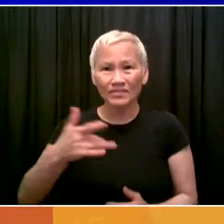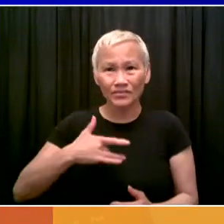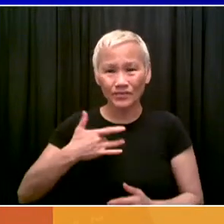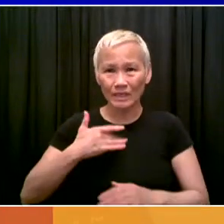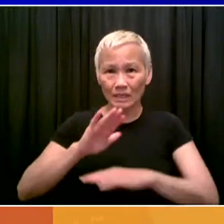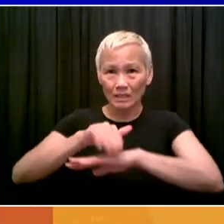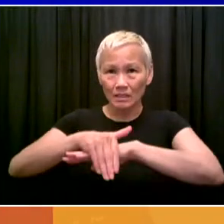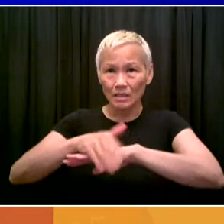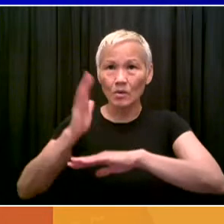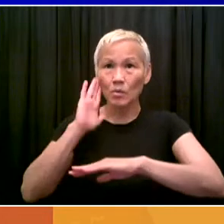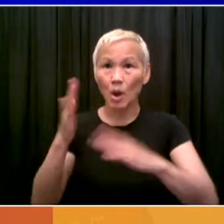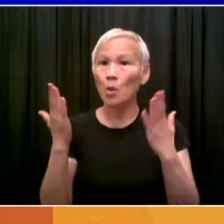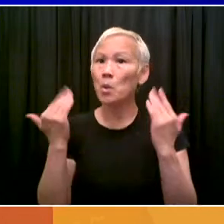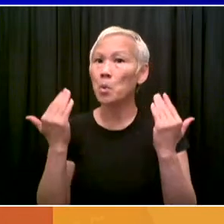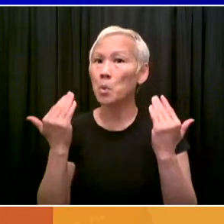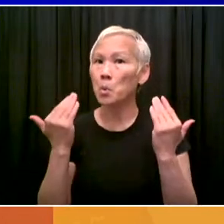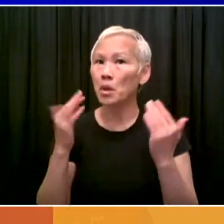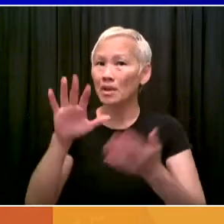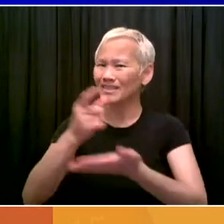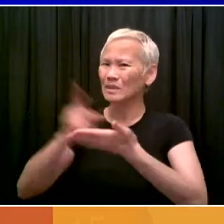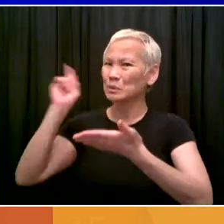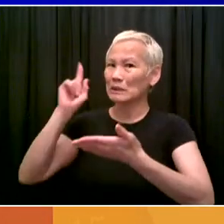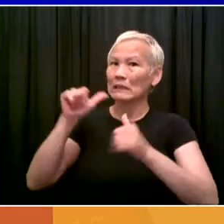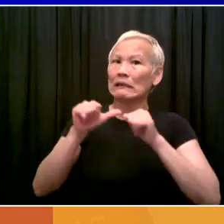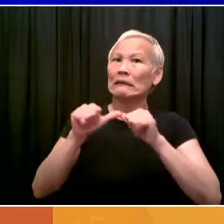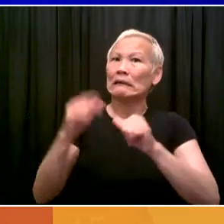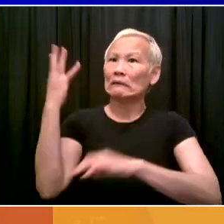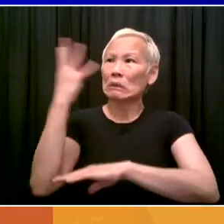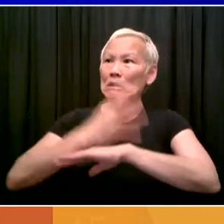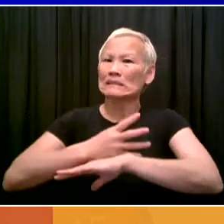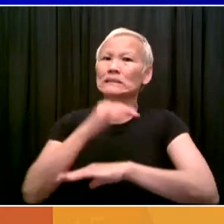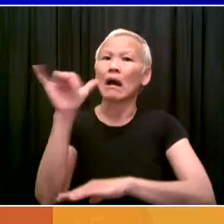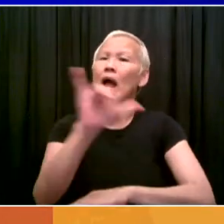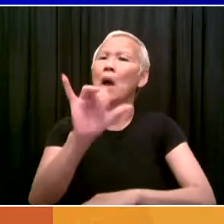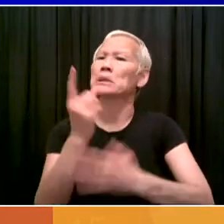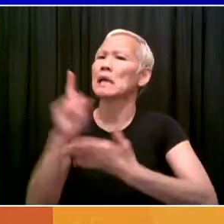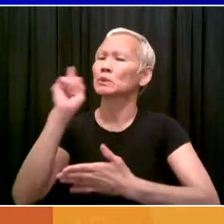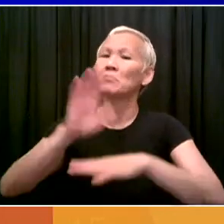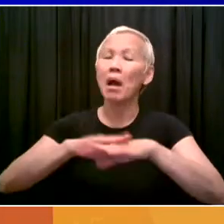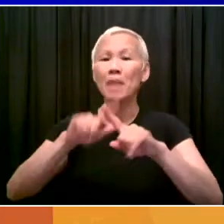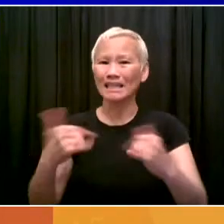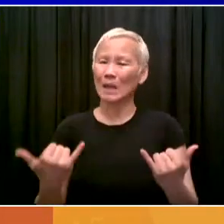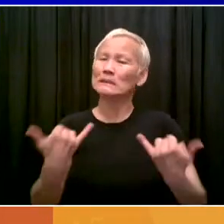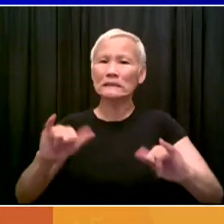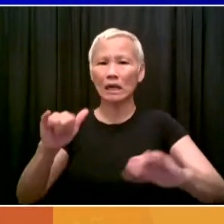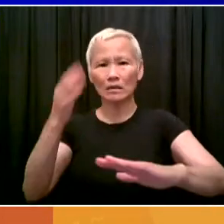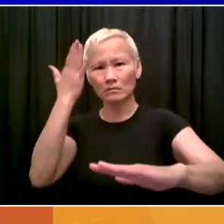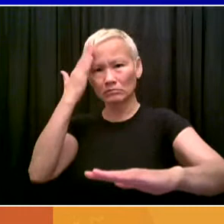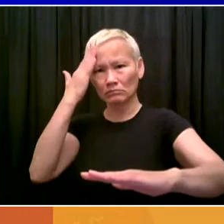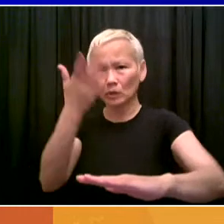TEINNSE THAN LAST WEEK, THANK GOD. AND FOR A SHORTER PERIOD OF TIME